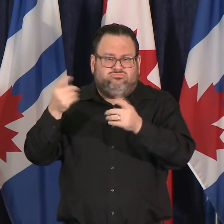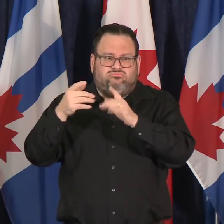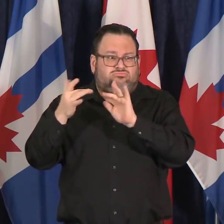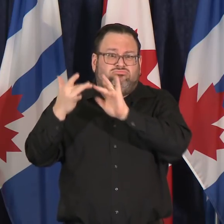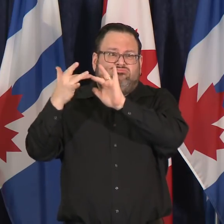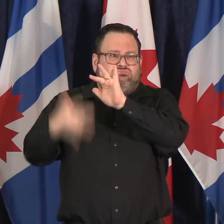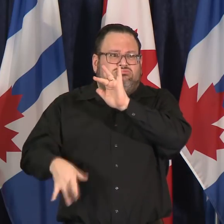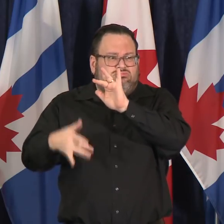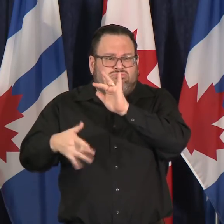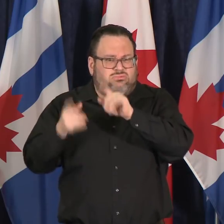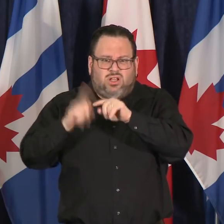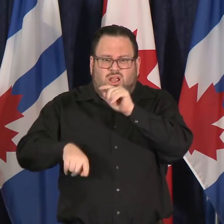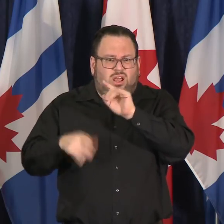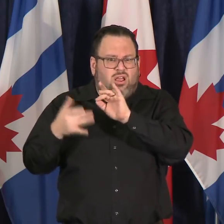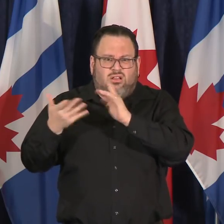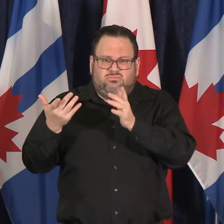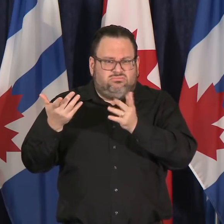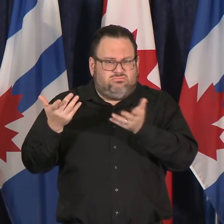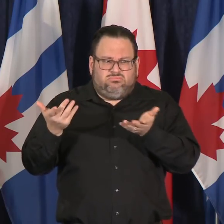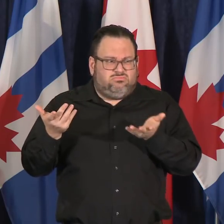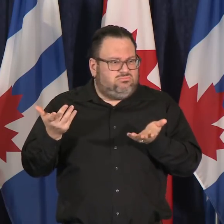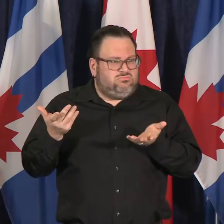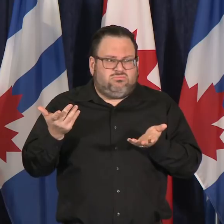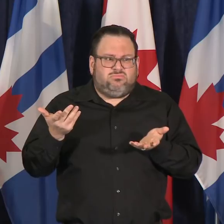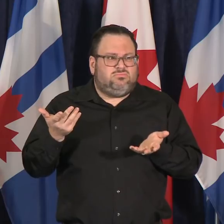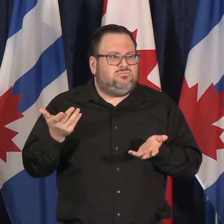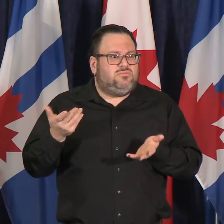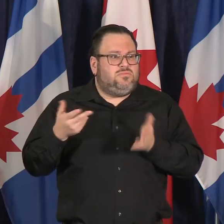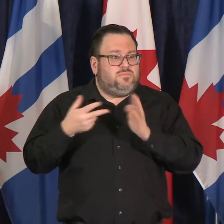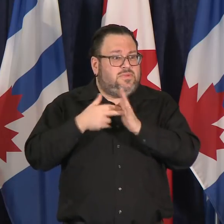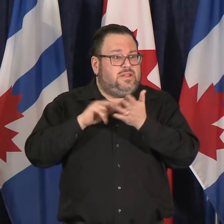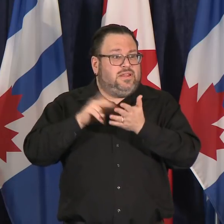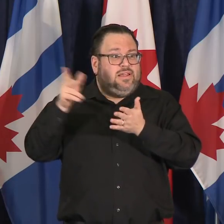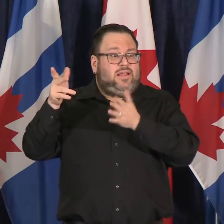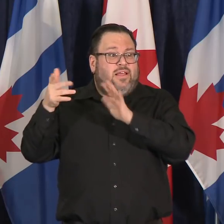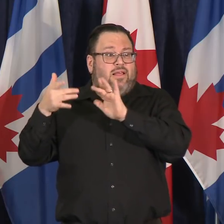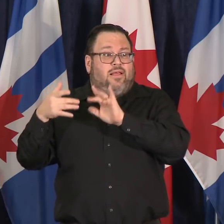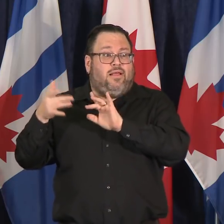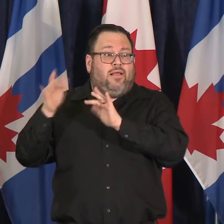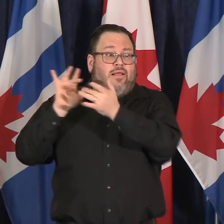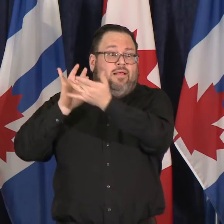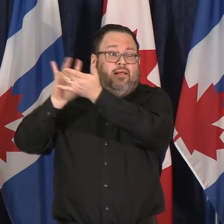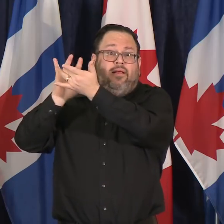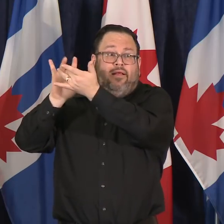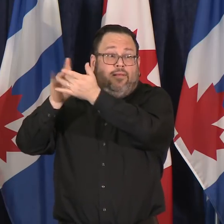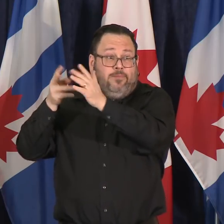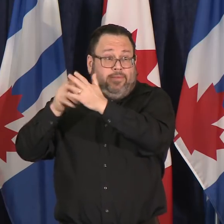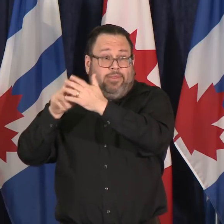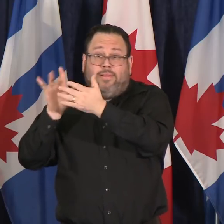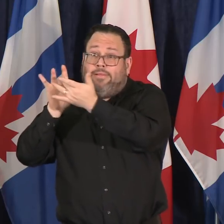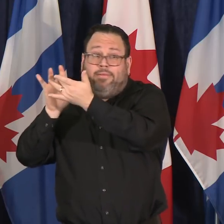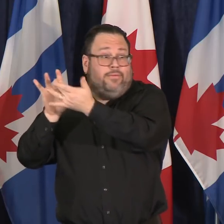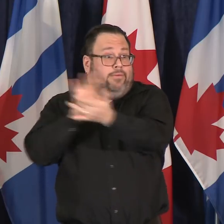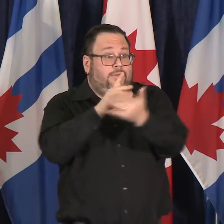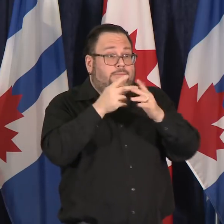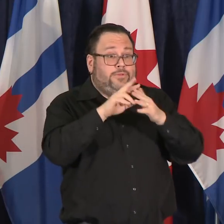Health been swamped today with replacement calls of people who can't get through to telehealth I know Chief peg was saying the